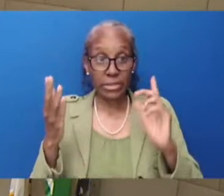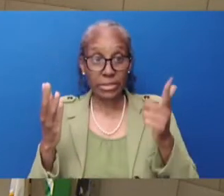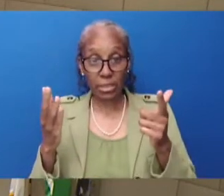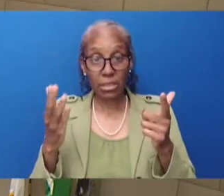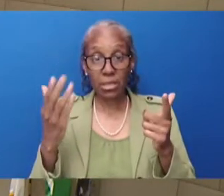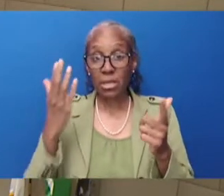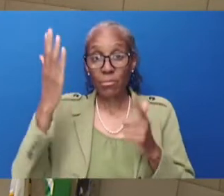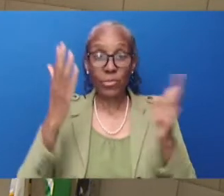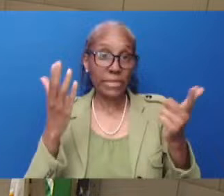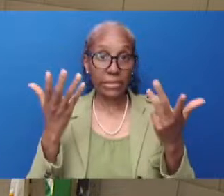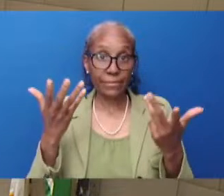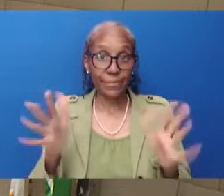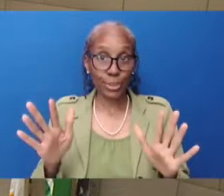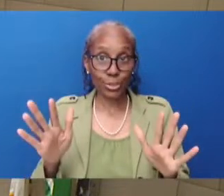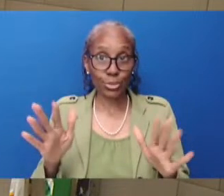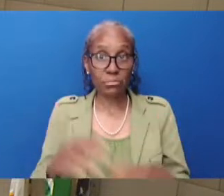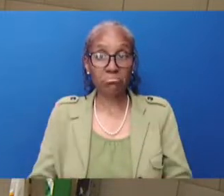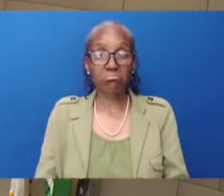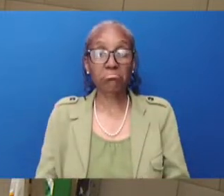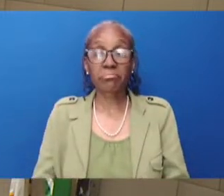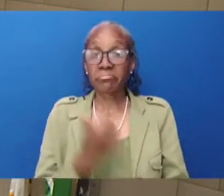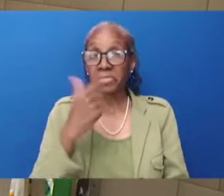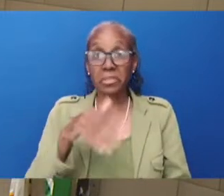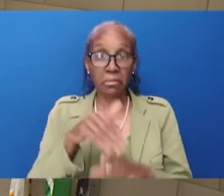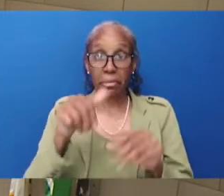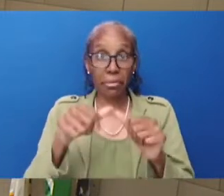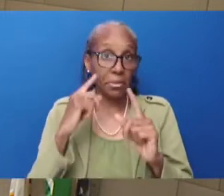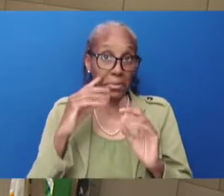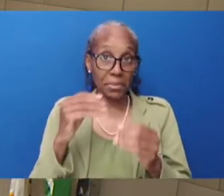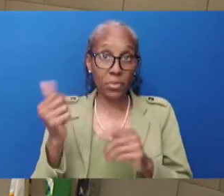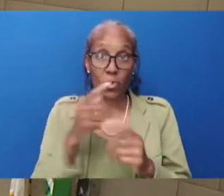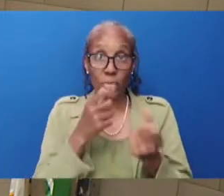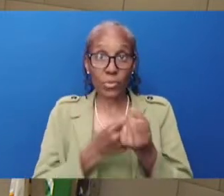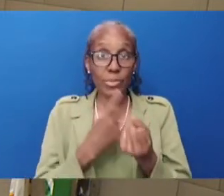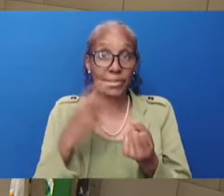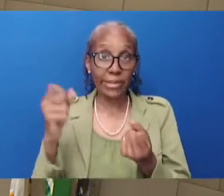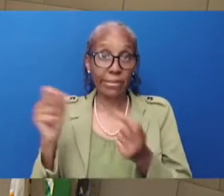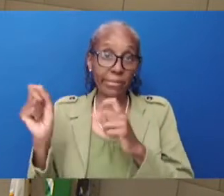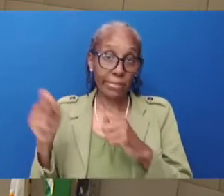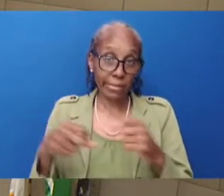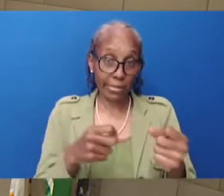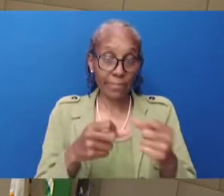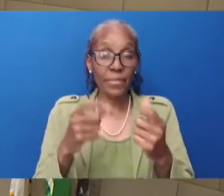SO MOVED. SECOND. MOVED AND